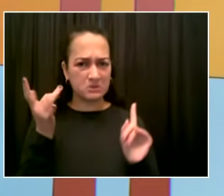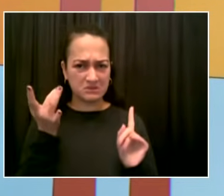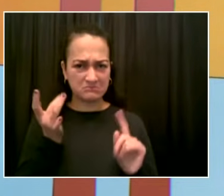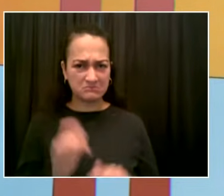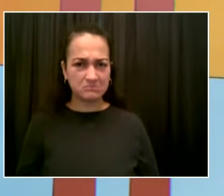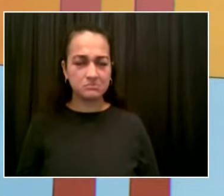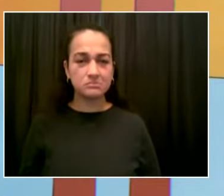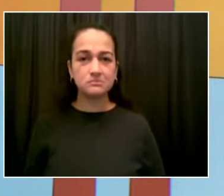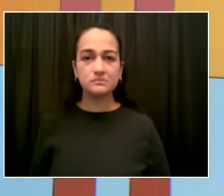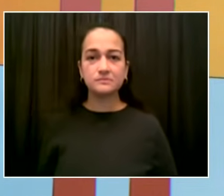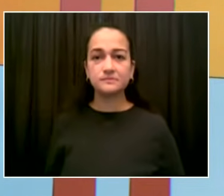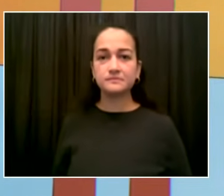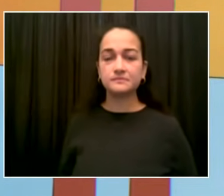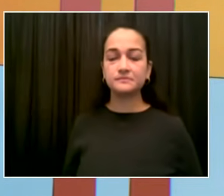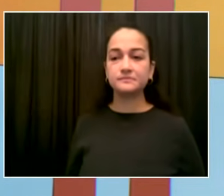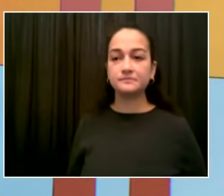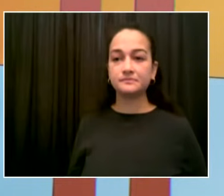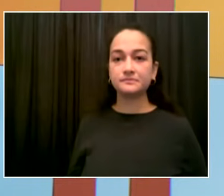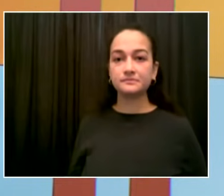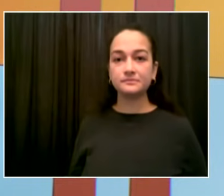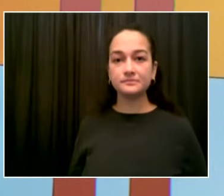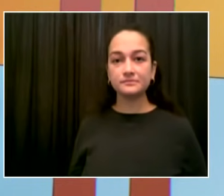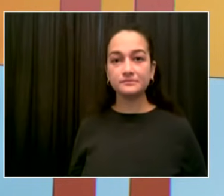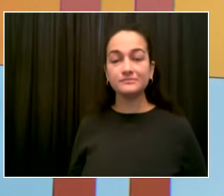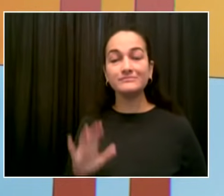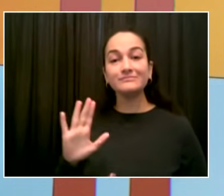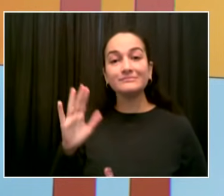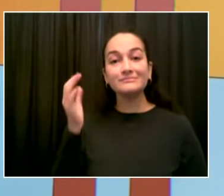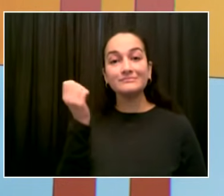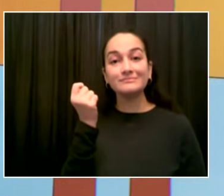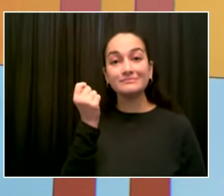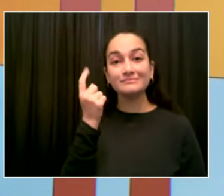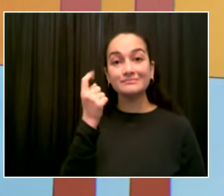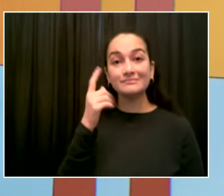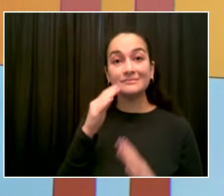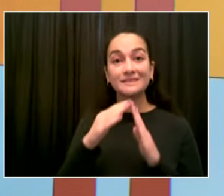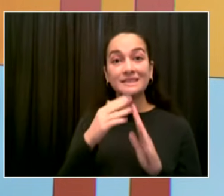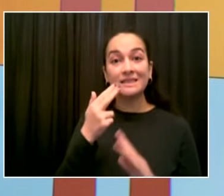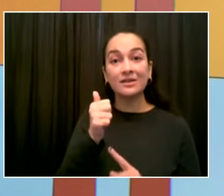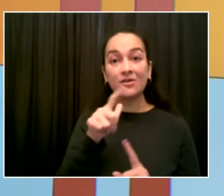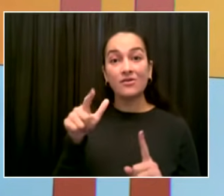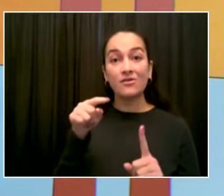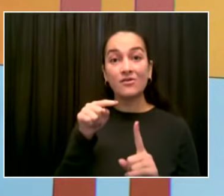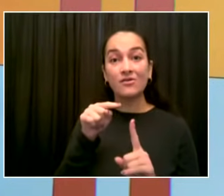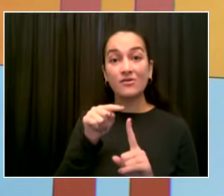IN. LOOK, AMANDA, YOU SAID SOMETHING IMPORTANT THERE. 'ITS 300 WORKERS O UTOF ALMOST SO I RESPECT THE